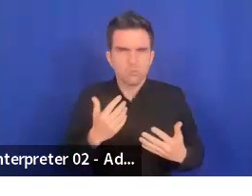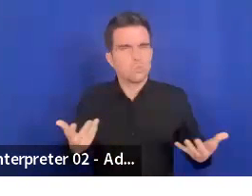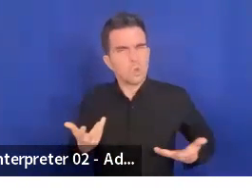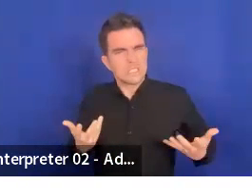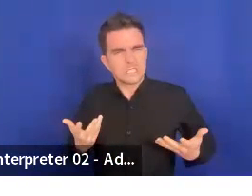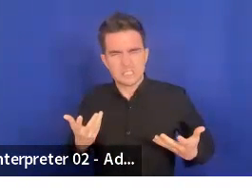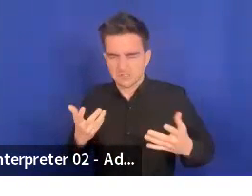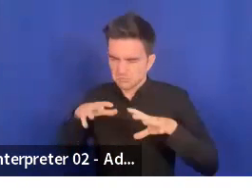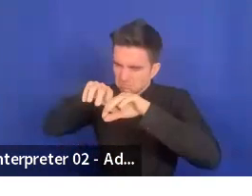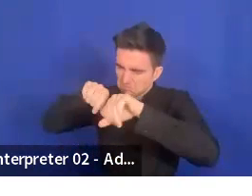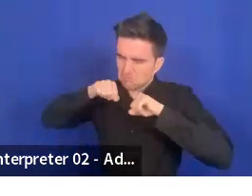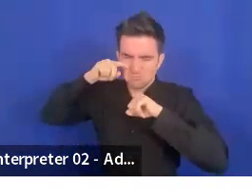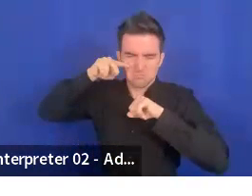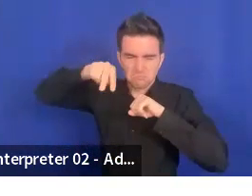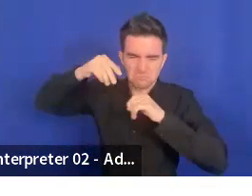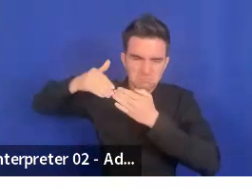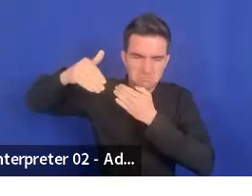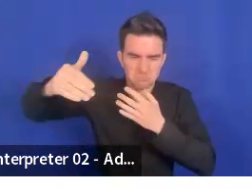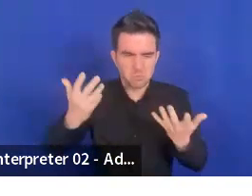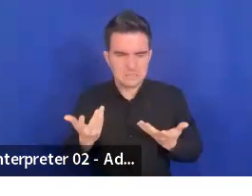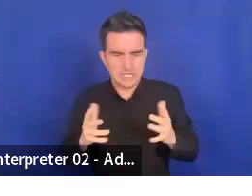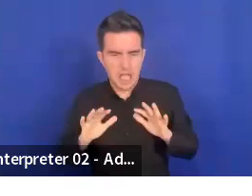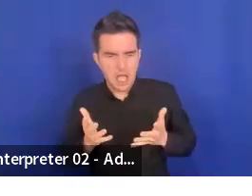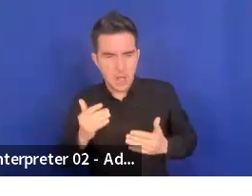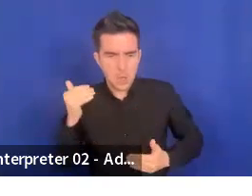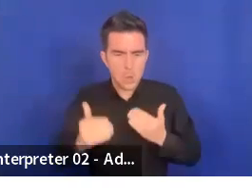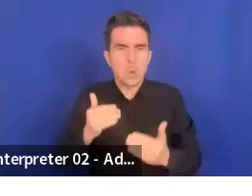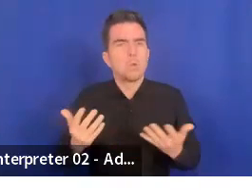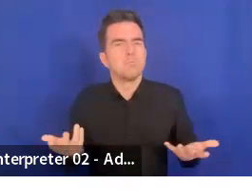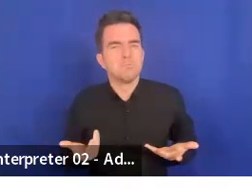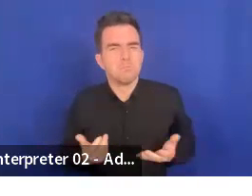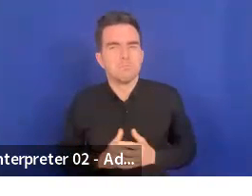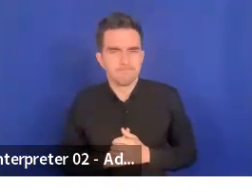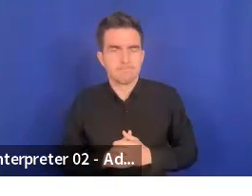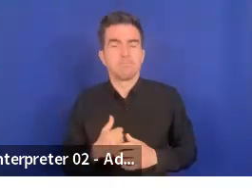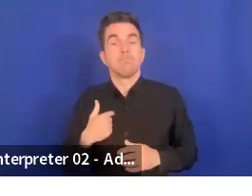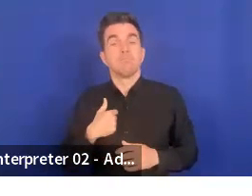Really, the HLM or the high level meetings on all of them are really an opportunity for